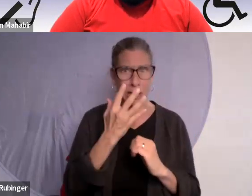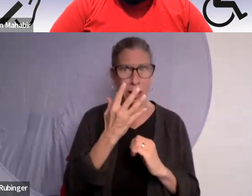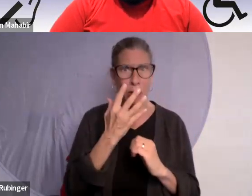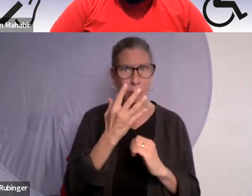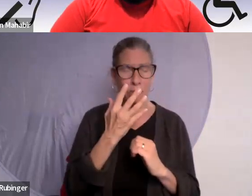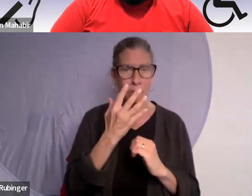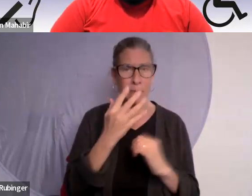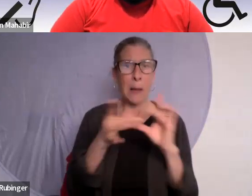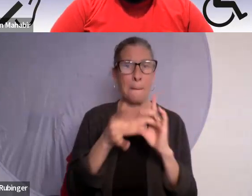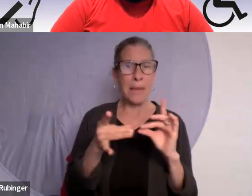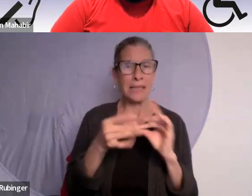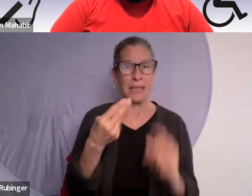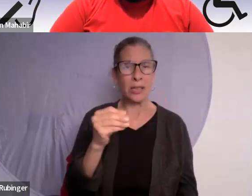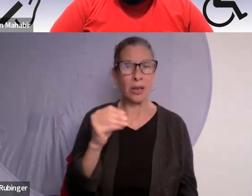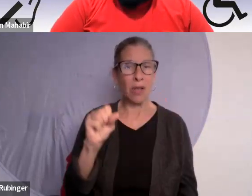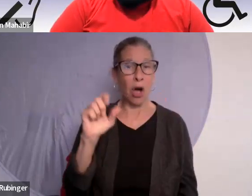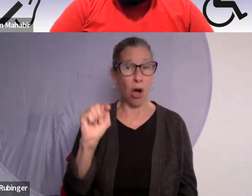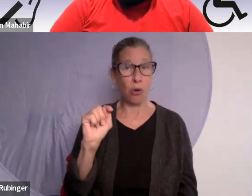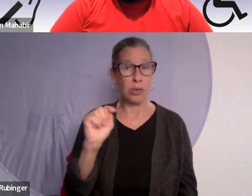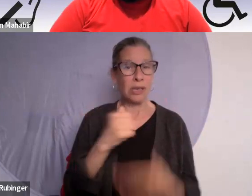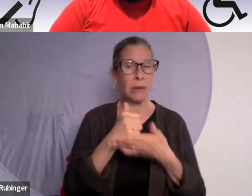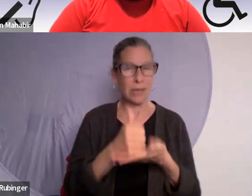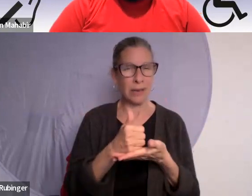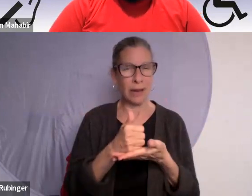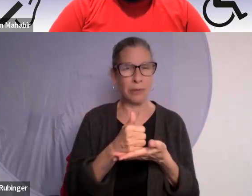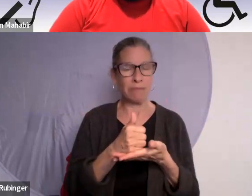and the chat so we can so our technical support team can do